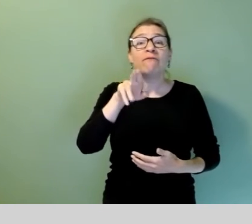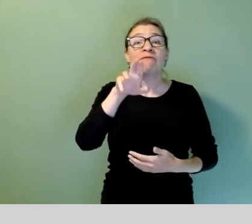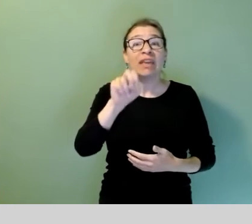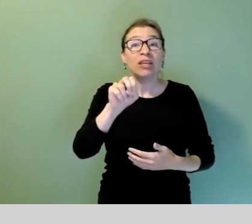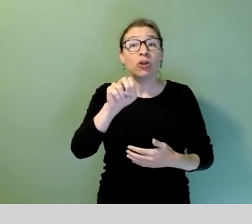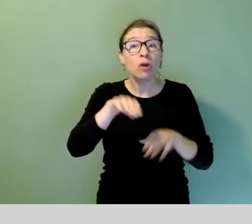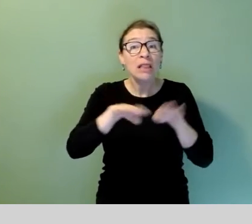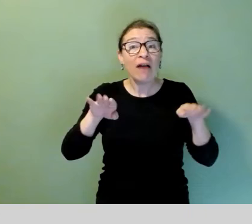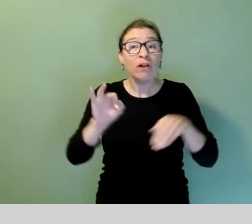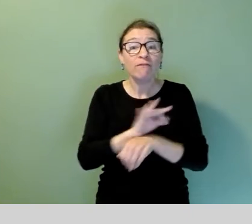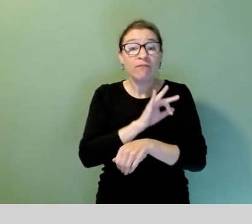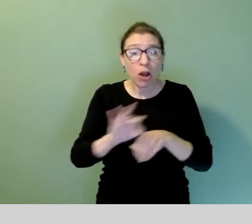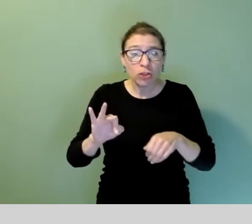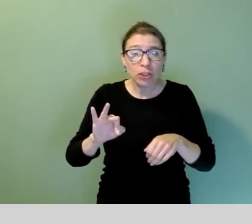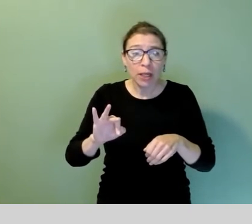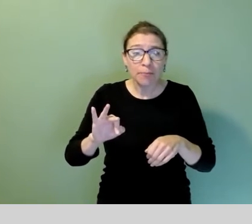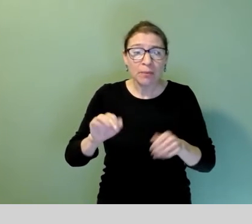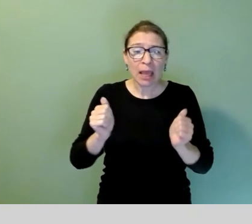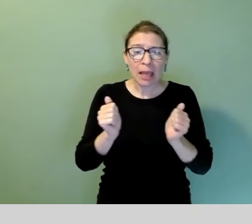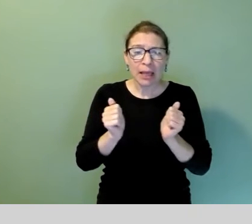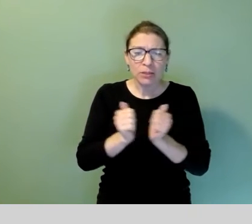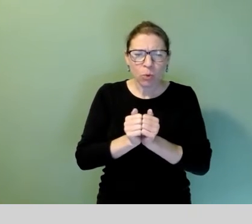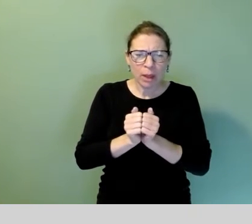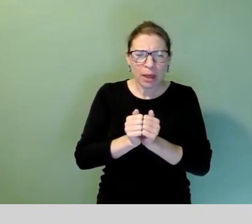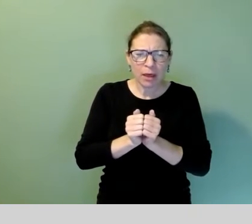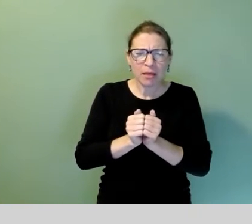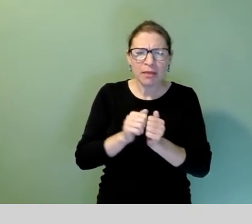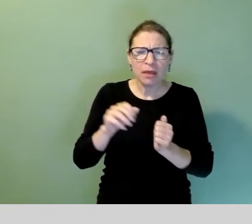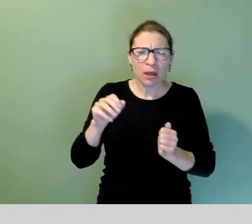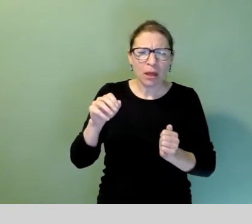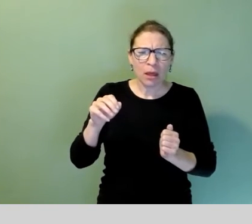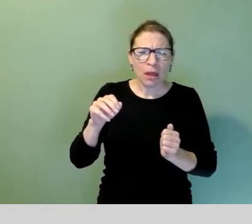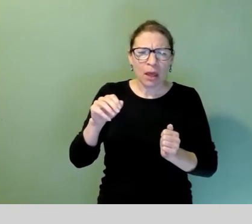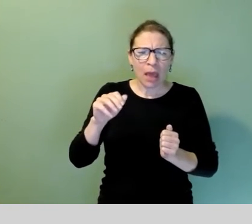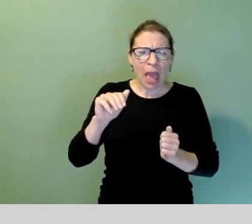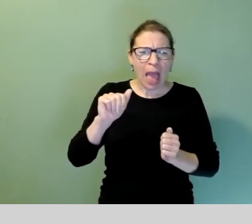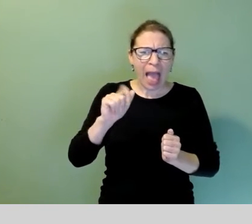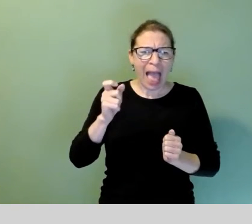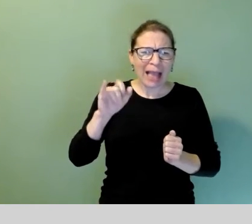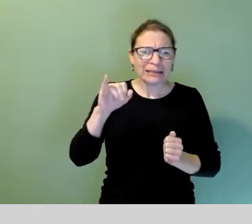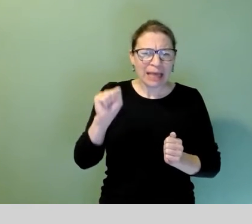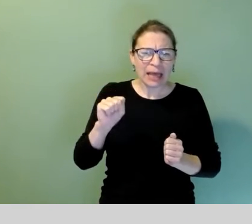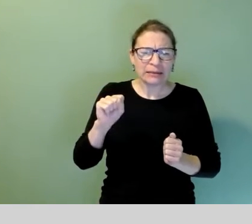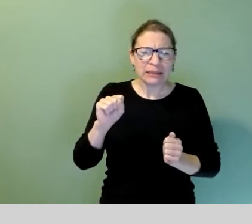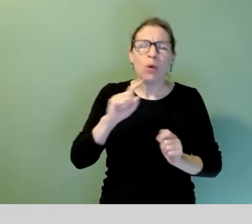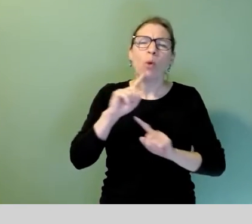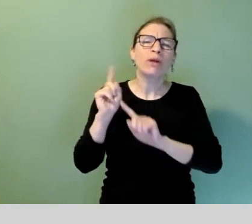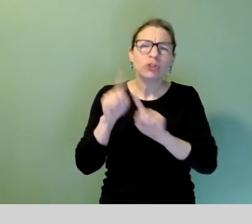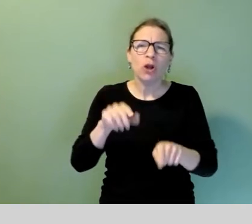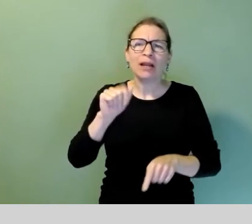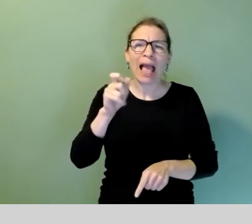will return an array of access objects. What this means is they will generate essentially a grid